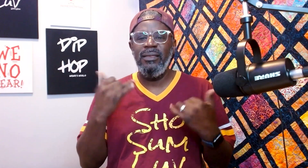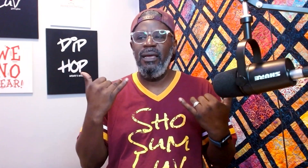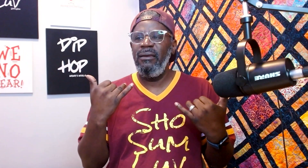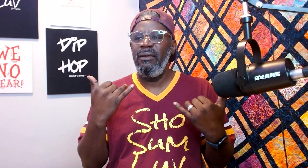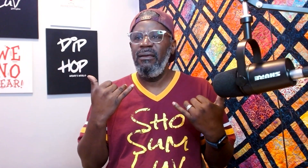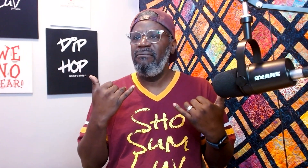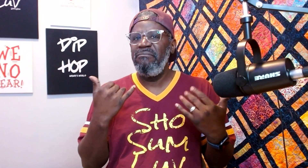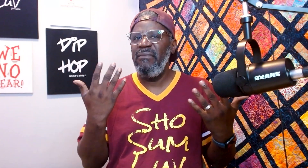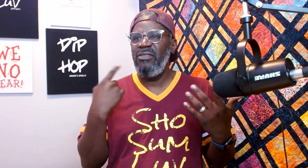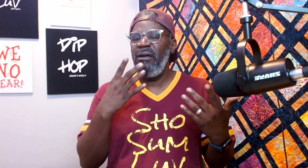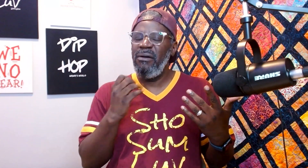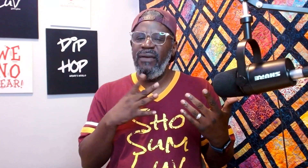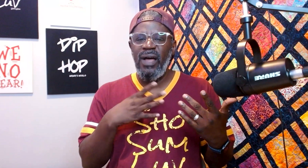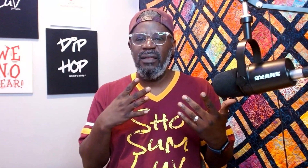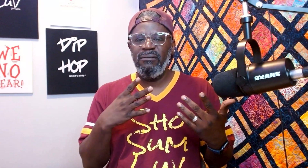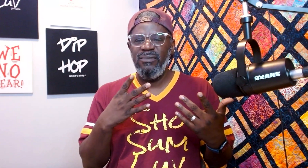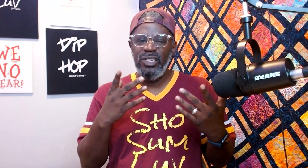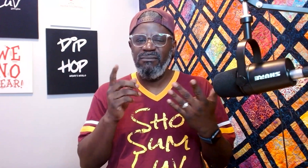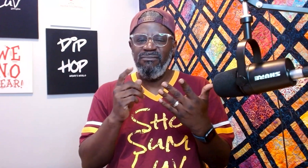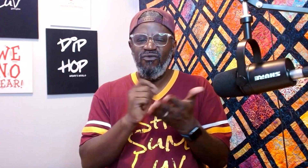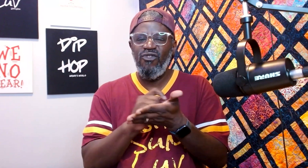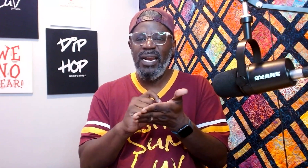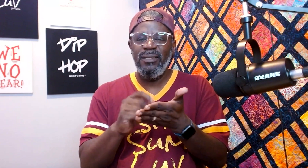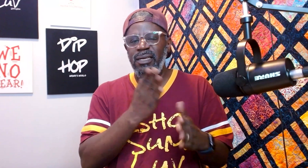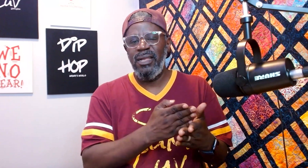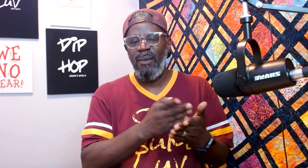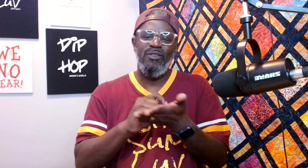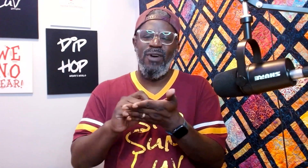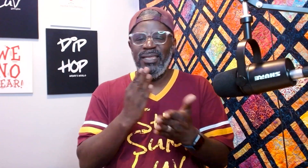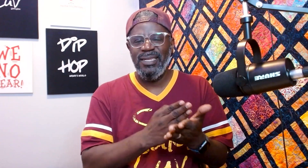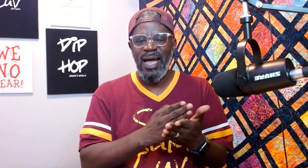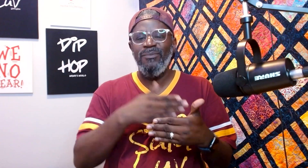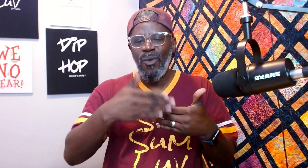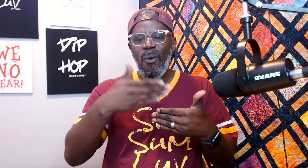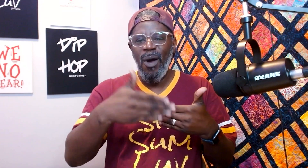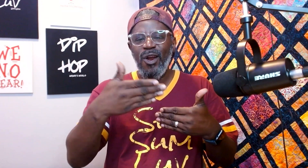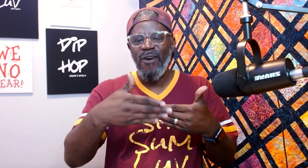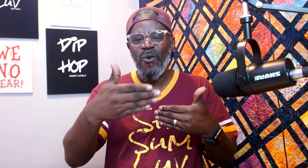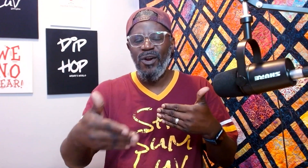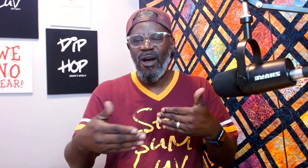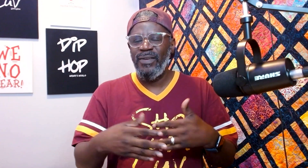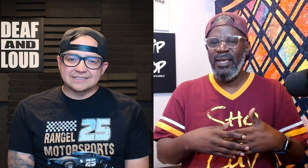Then I thought, okay, fine, I'd write it and stop. Then write, then stop. On and off, on and off.